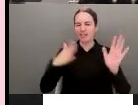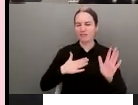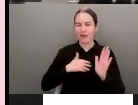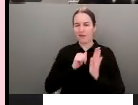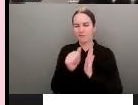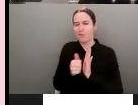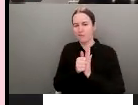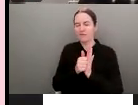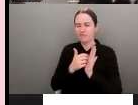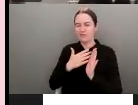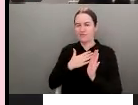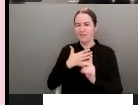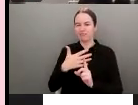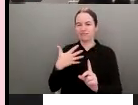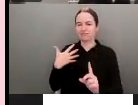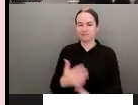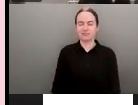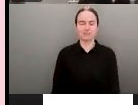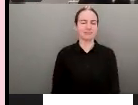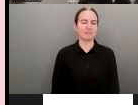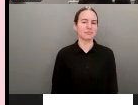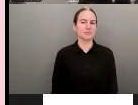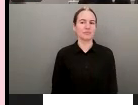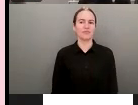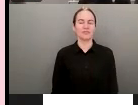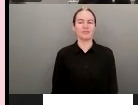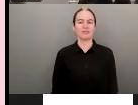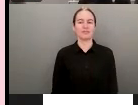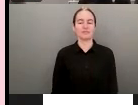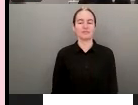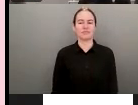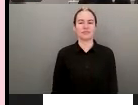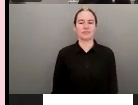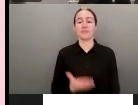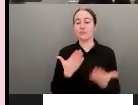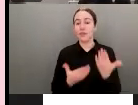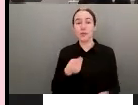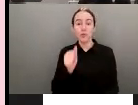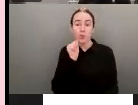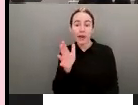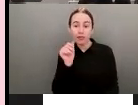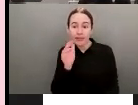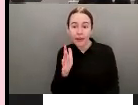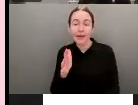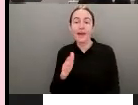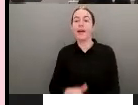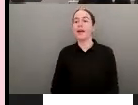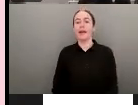I do things that if you are a daily Switch access user,